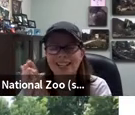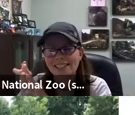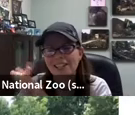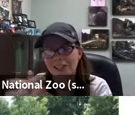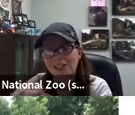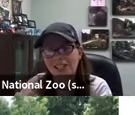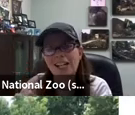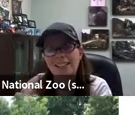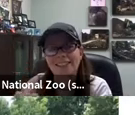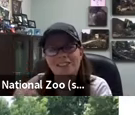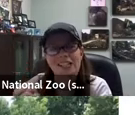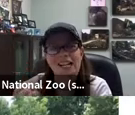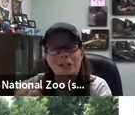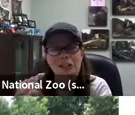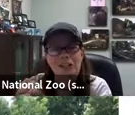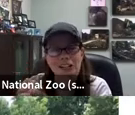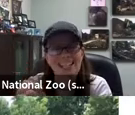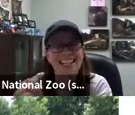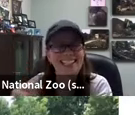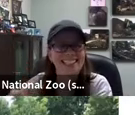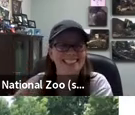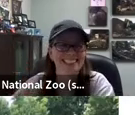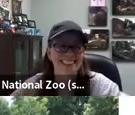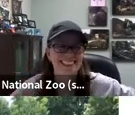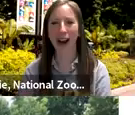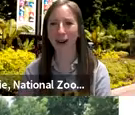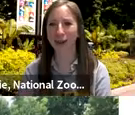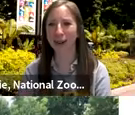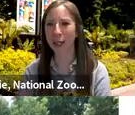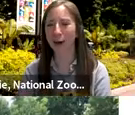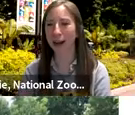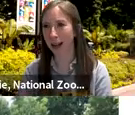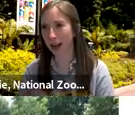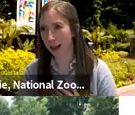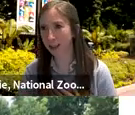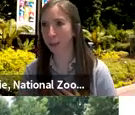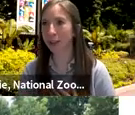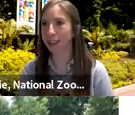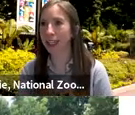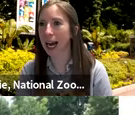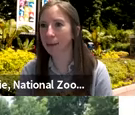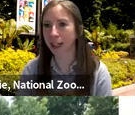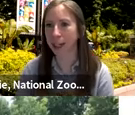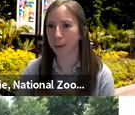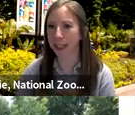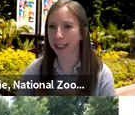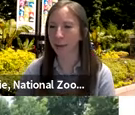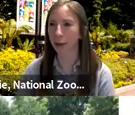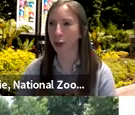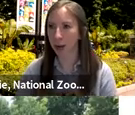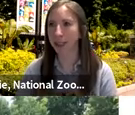it's... there's a lot going on. [Shellie] Wow. So as a previous animal keeper myself,